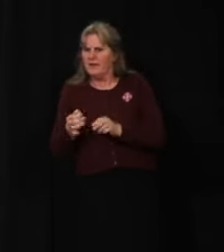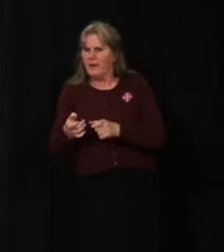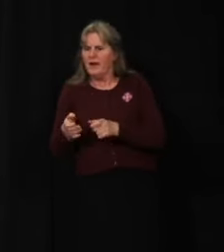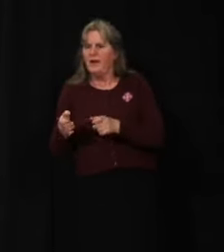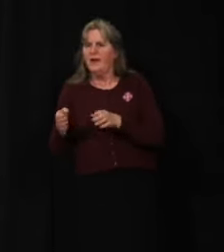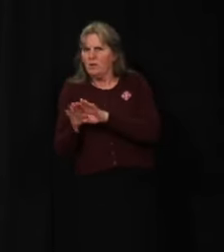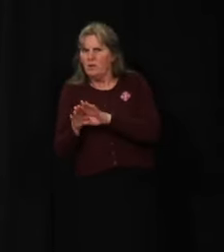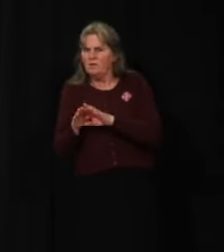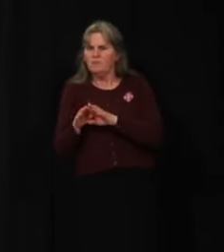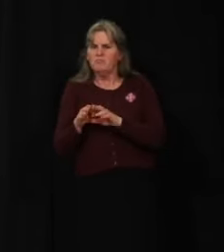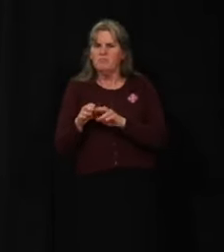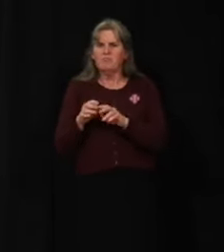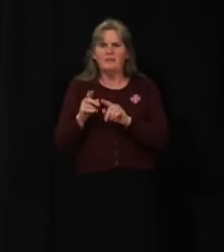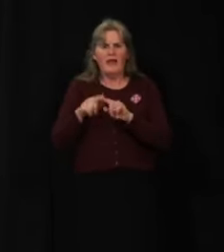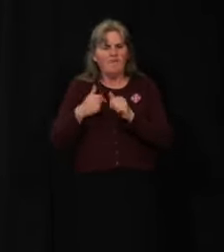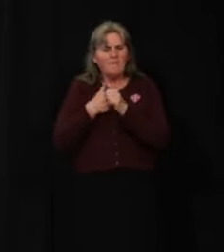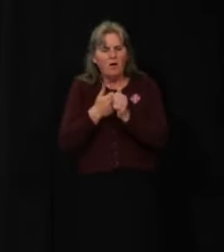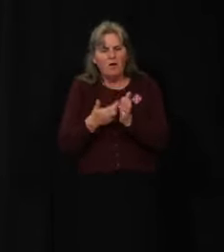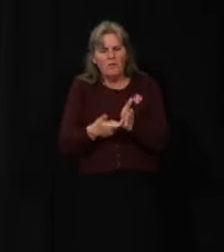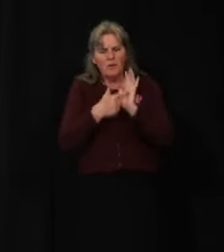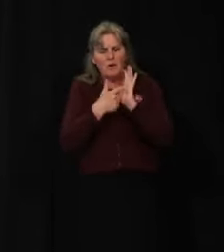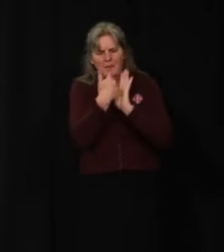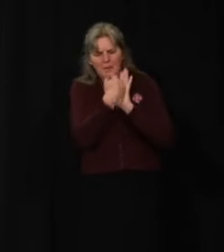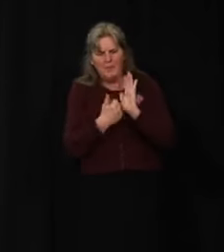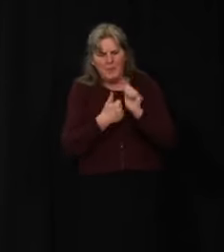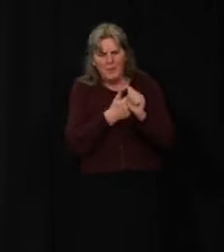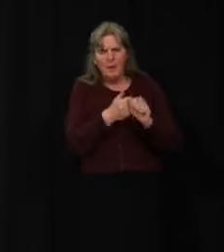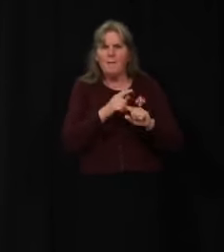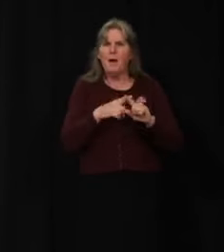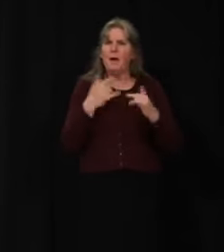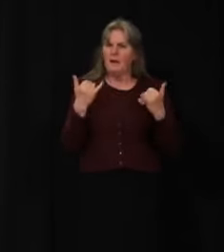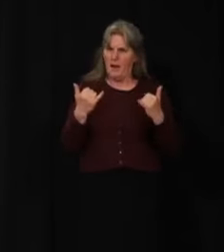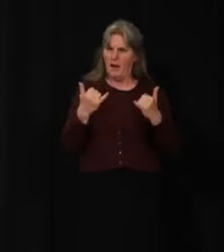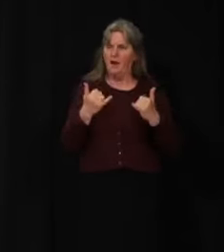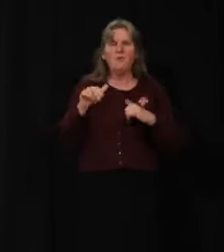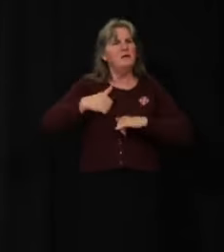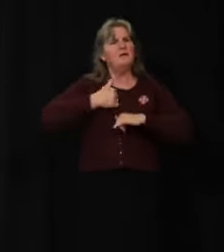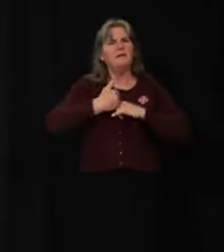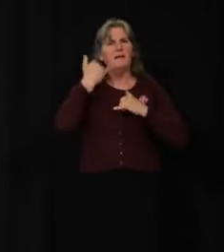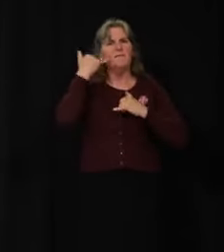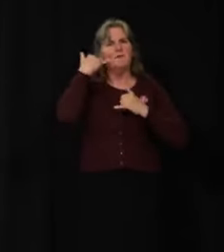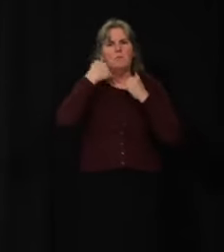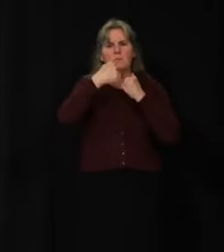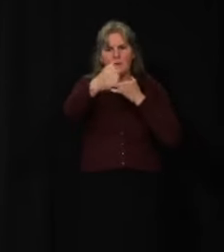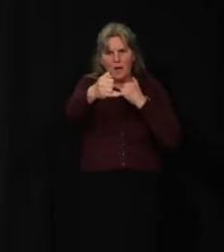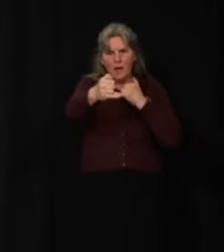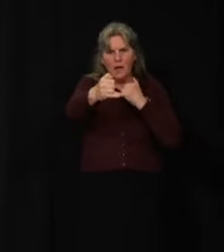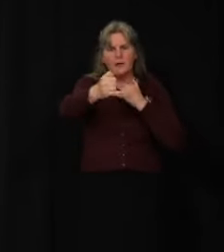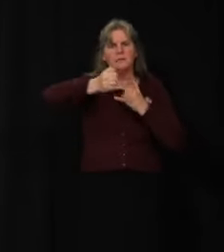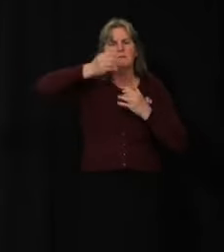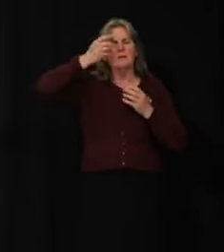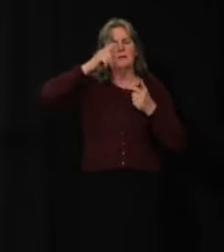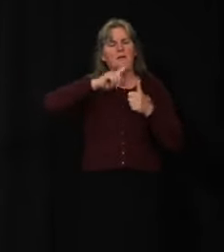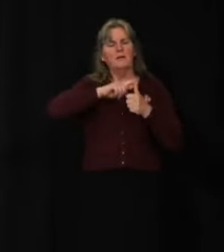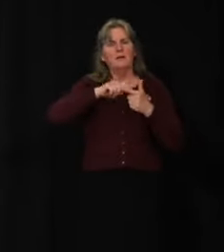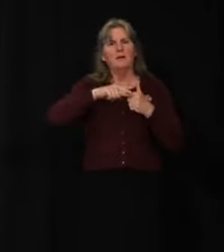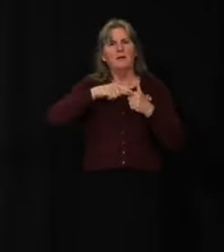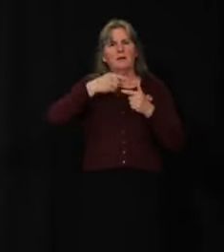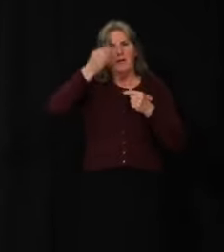health officers. Just on the cabinet aspect of that, that is early next week.